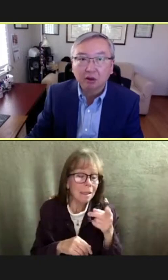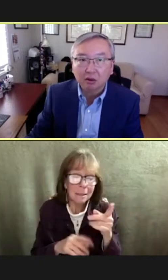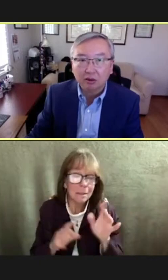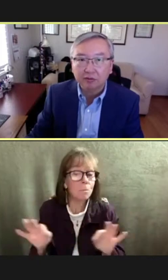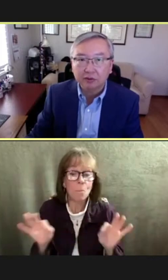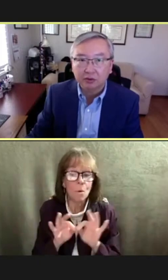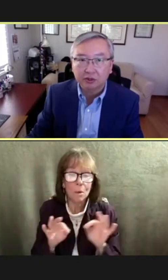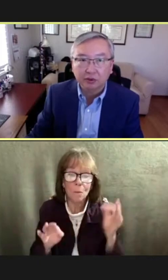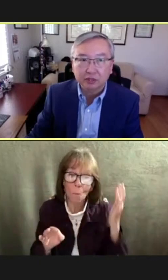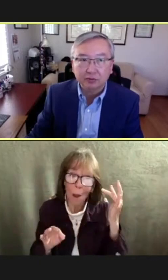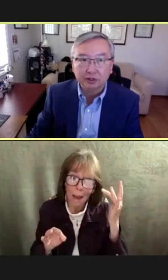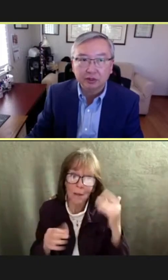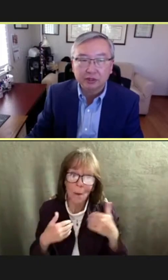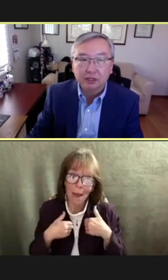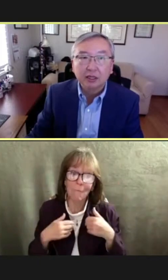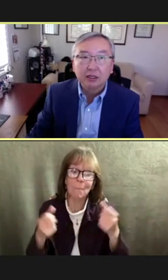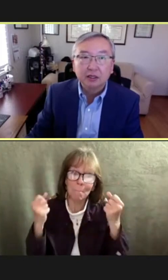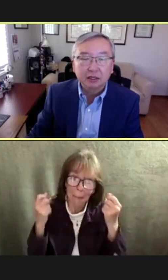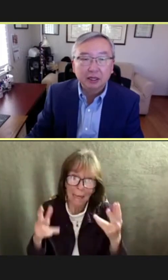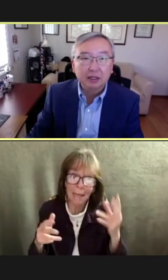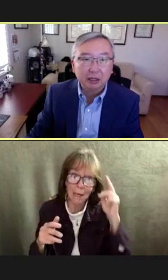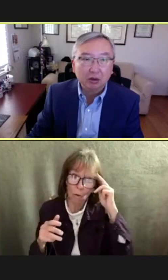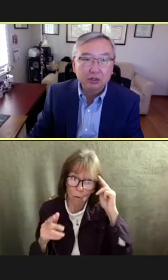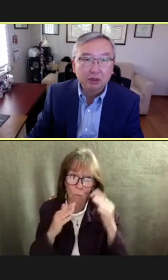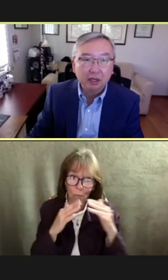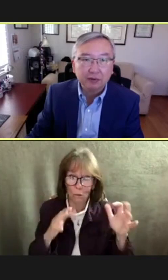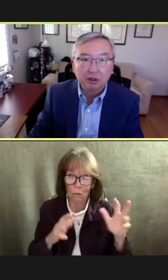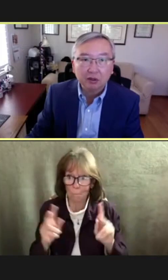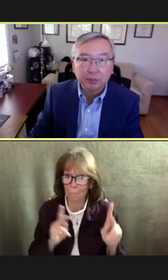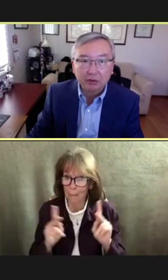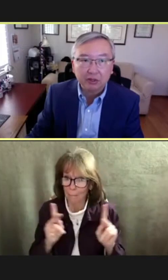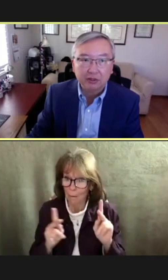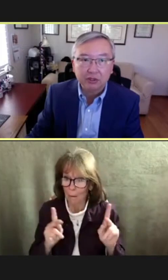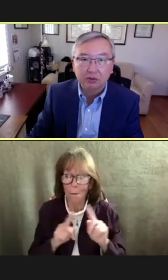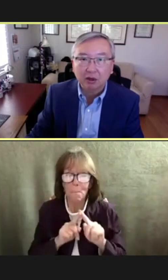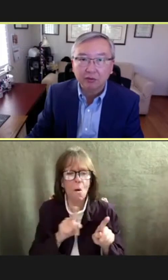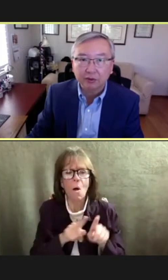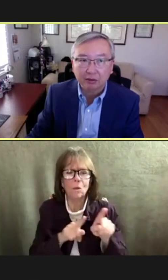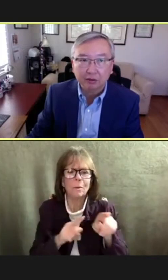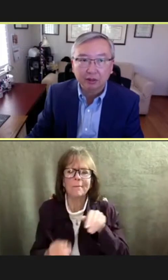neurodiverse individuals, they also have a lot of barriers to healthcare.